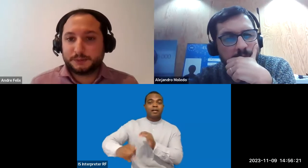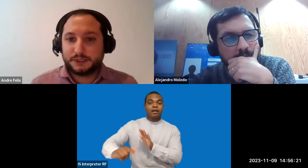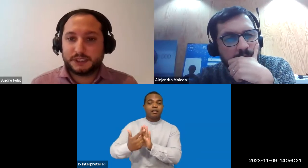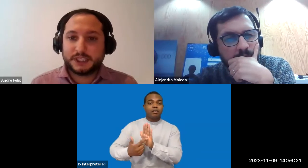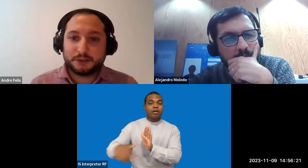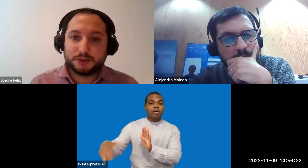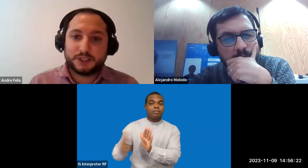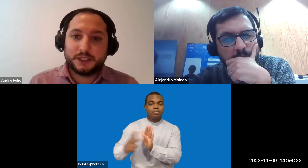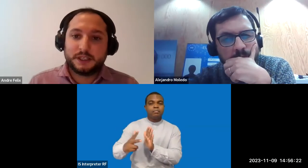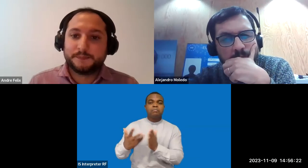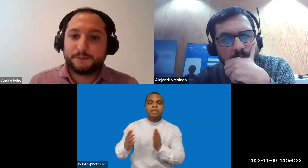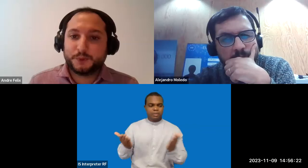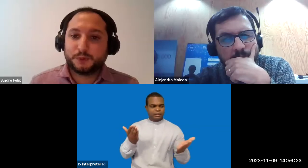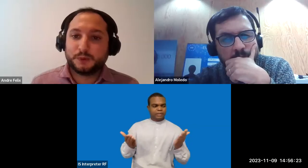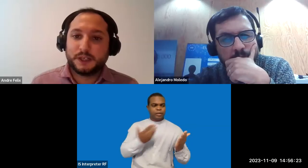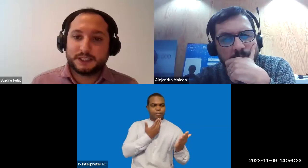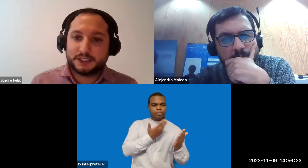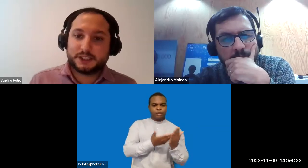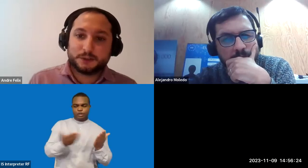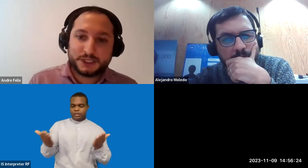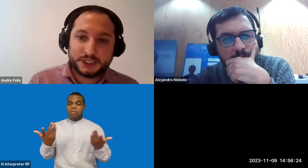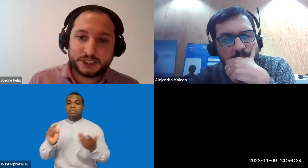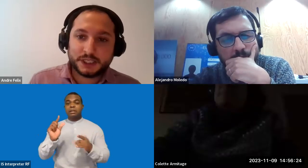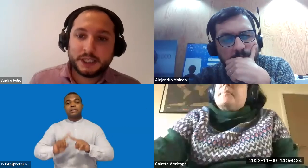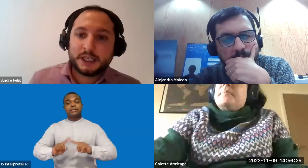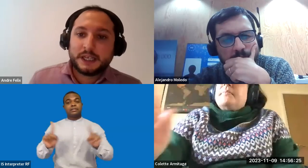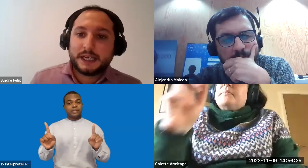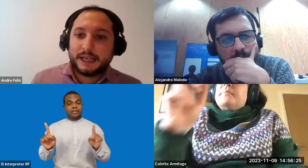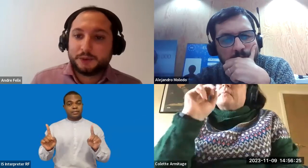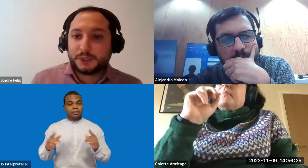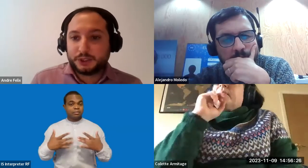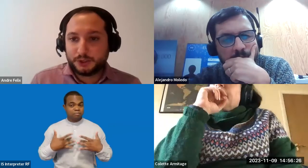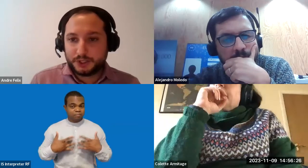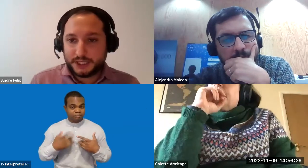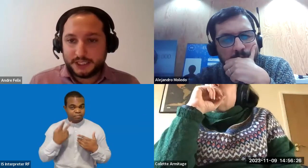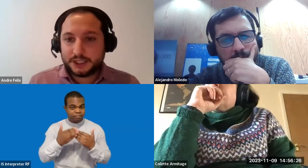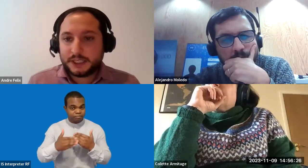of disability status to assess services during short stays.